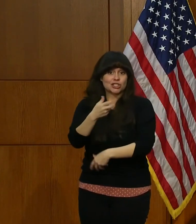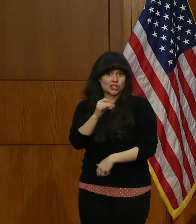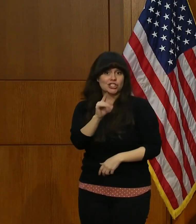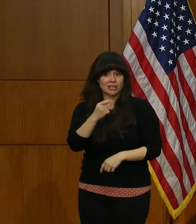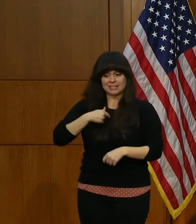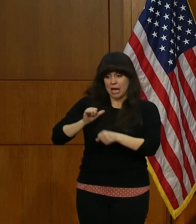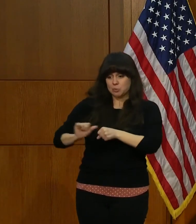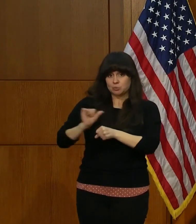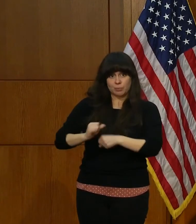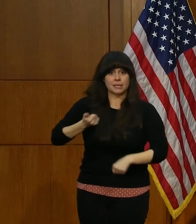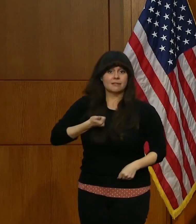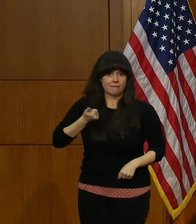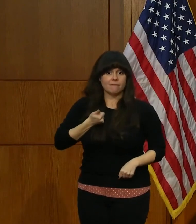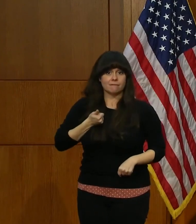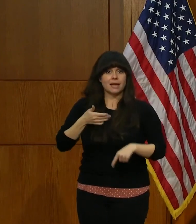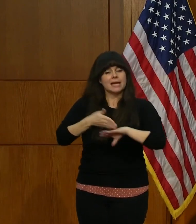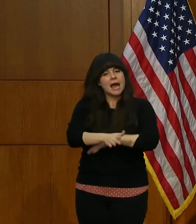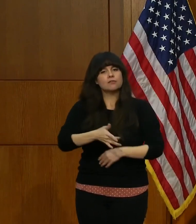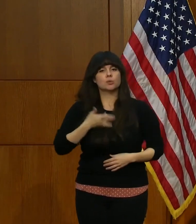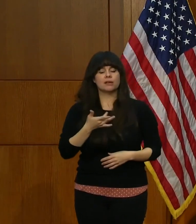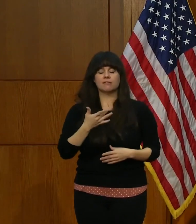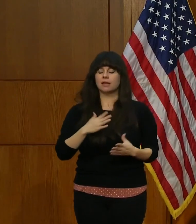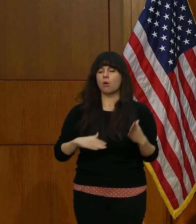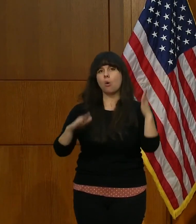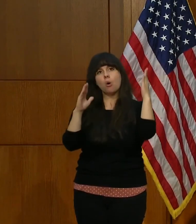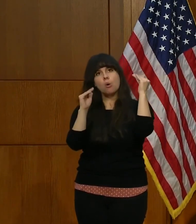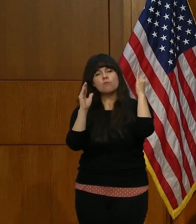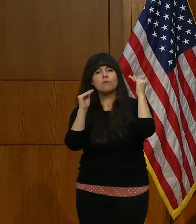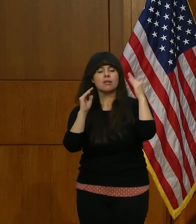VACCINATION SHIFTS MYSELF AT THE CLINIC, AND I CAN TELL YOU